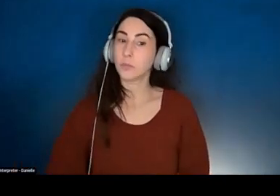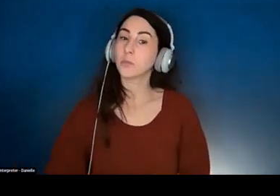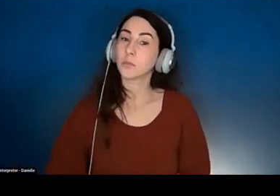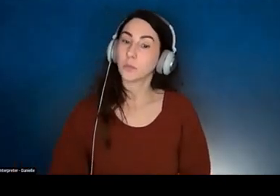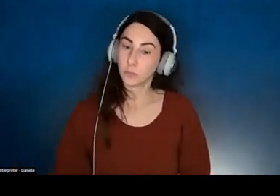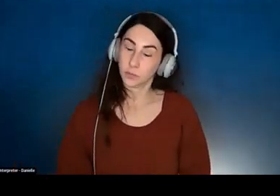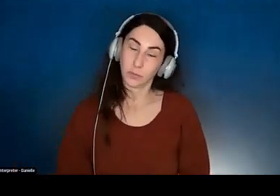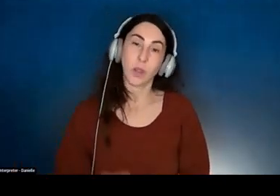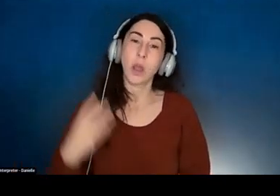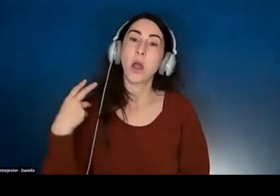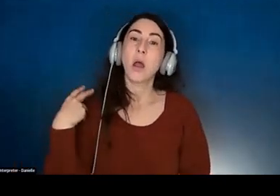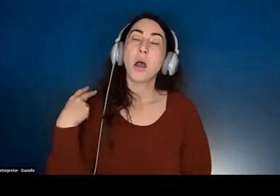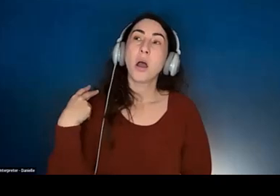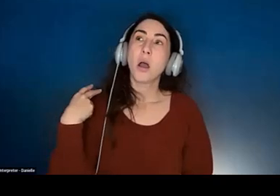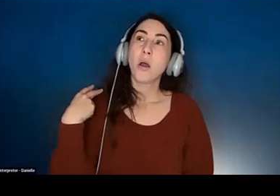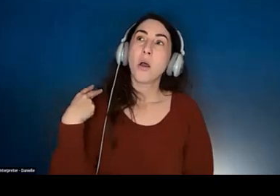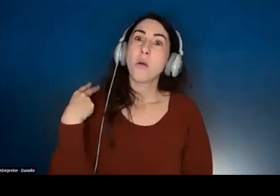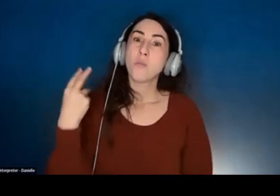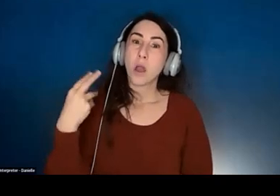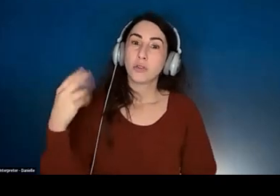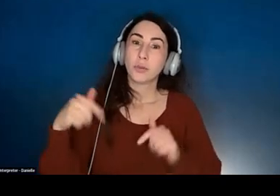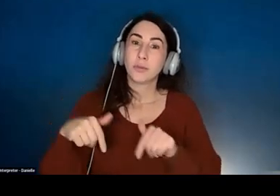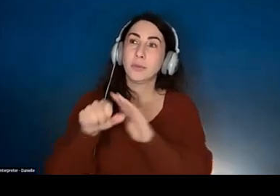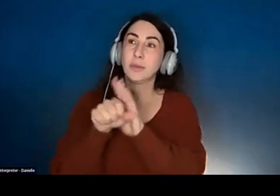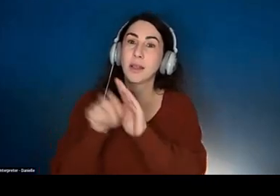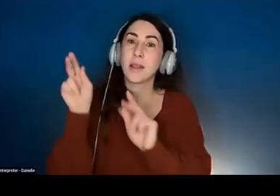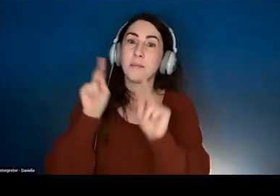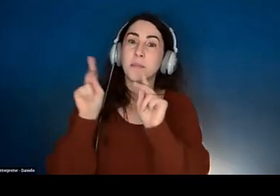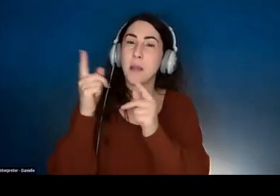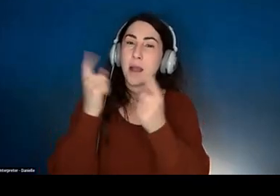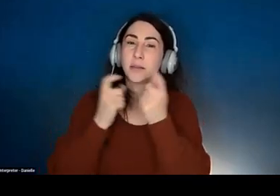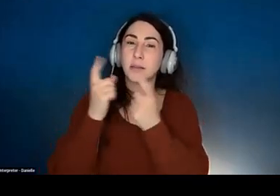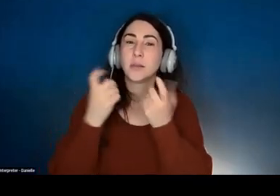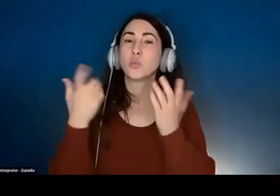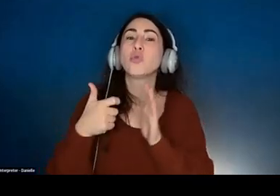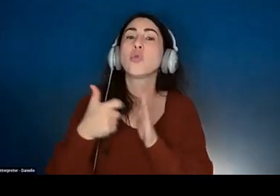regularly is, what is the cost of a transition? And